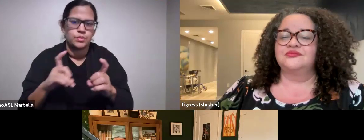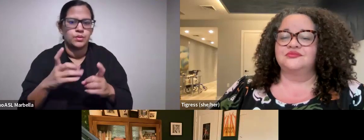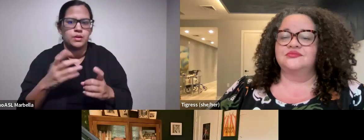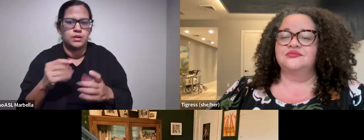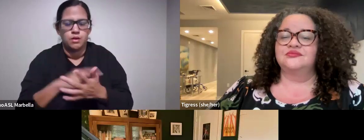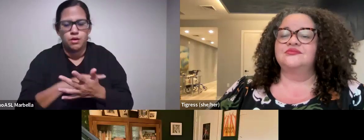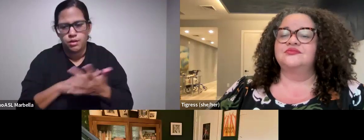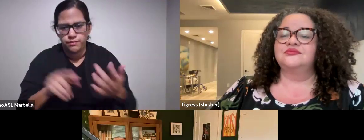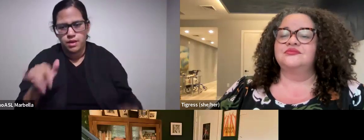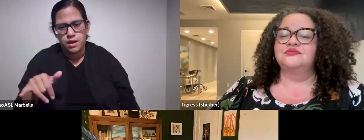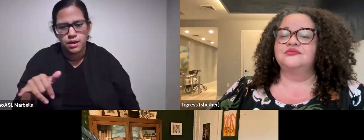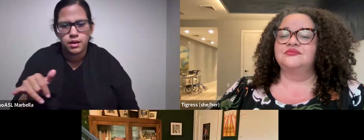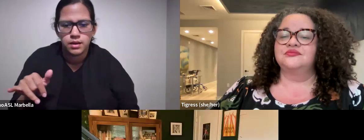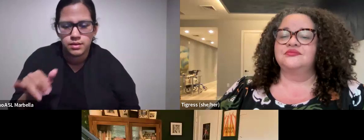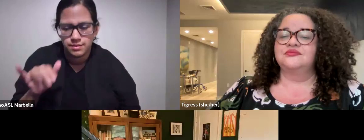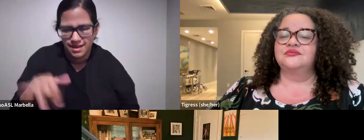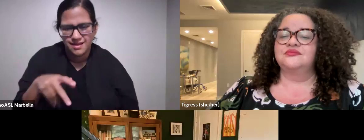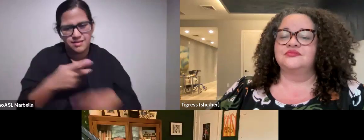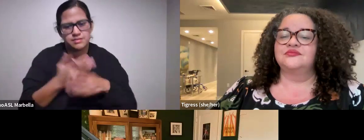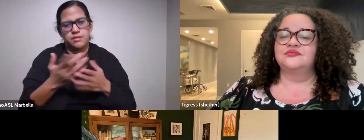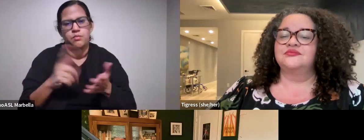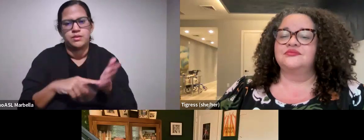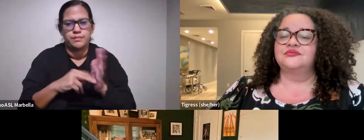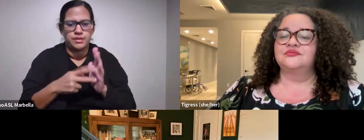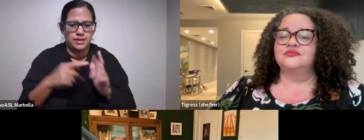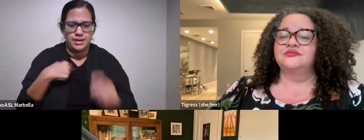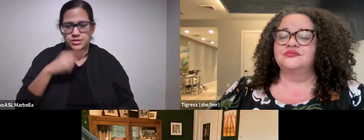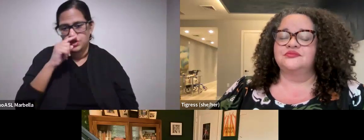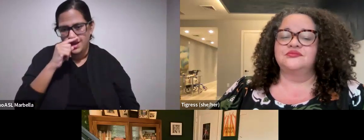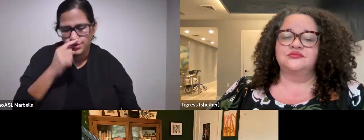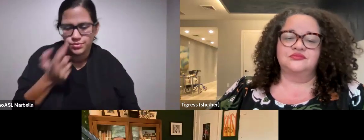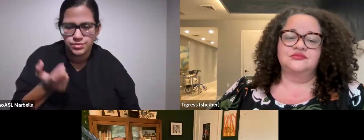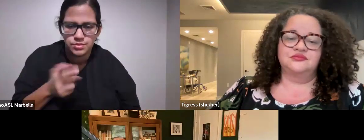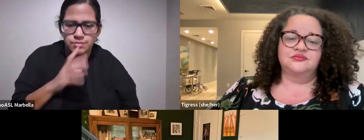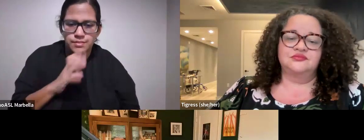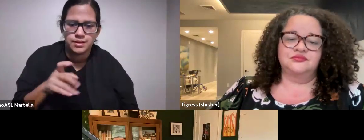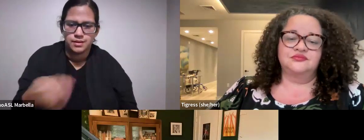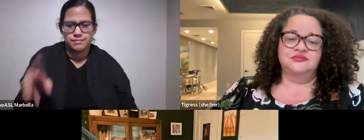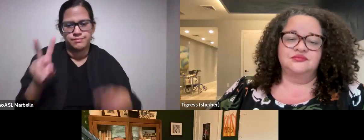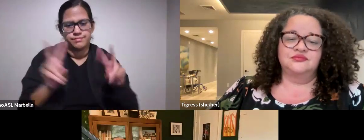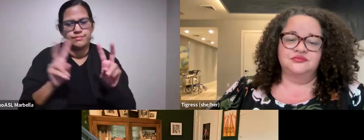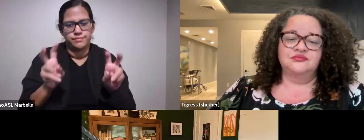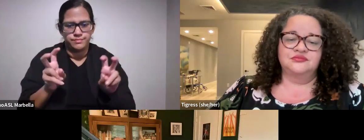What does it mean as a child to be made a scapegoat for so many problems that belong to adults?